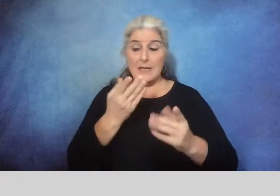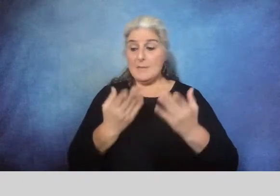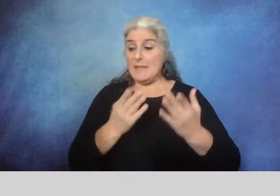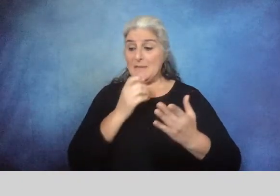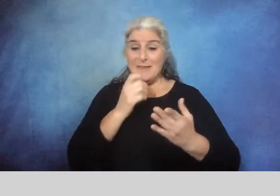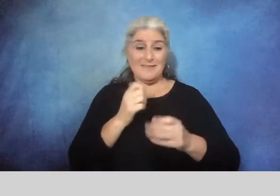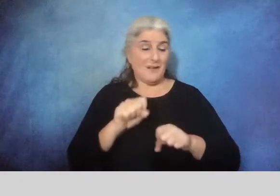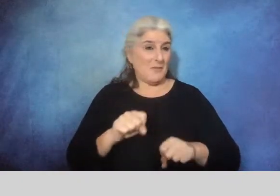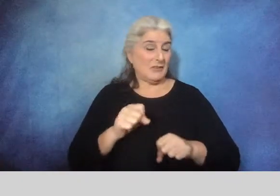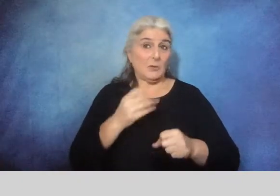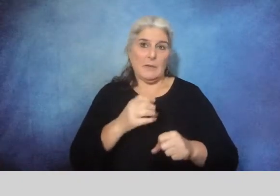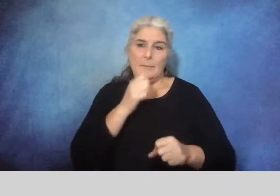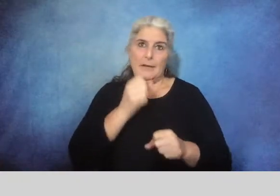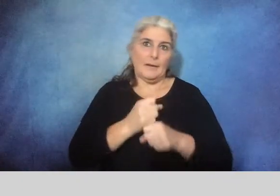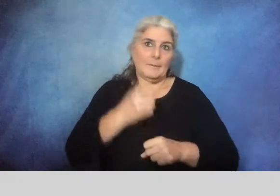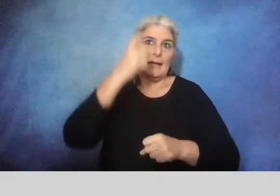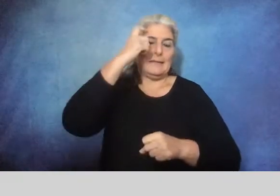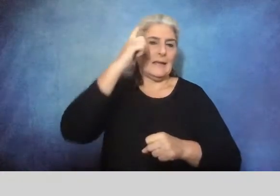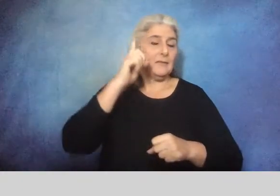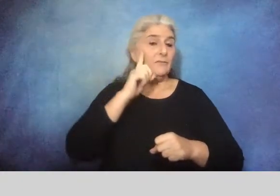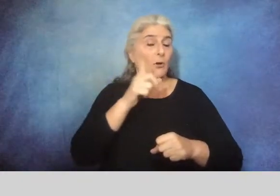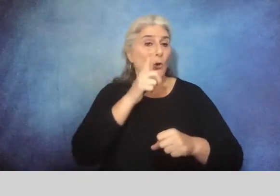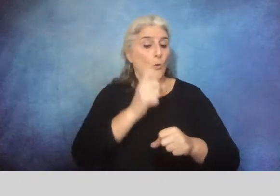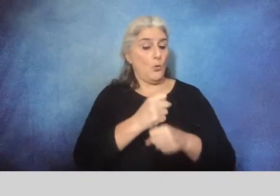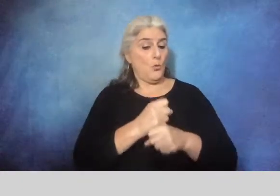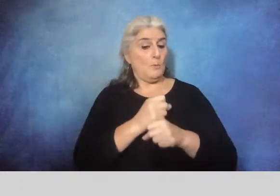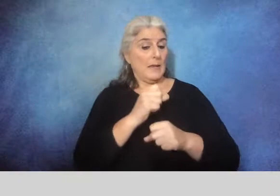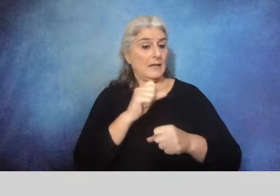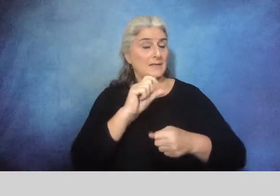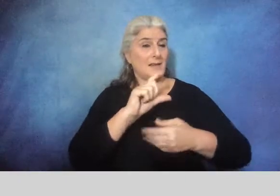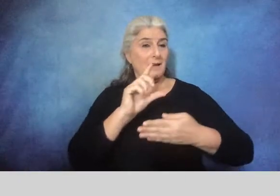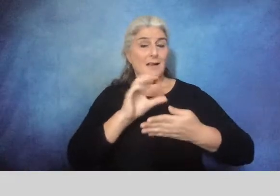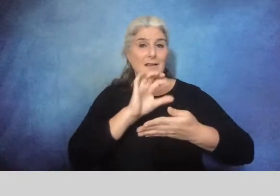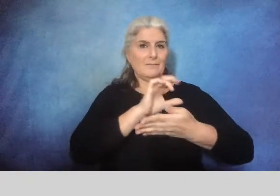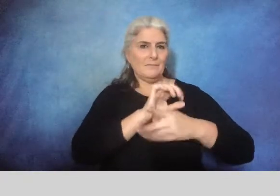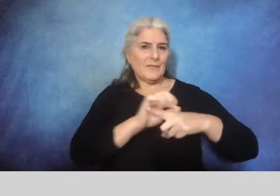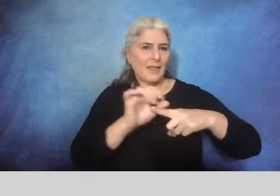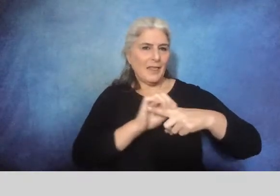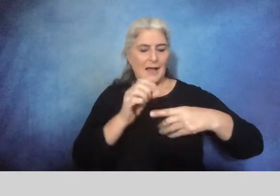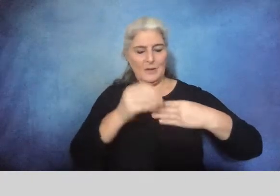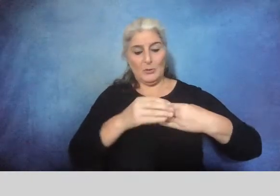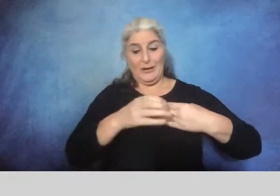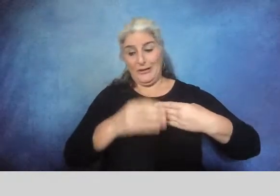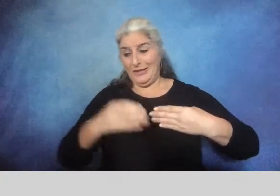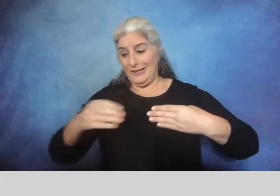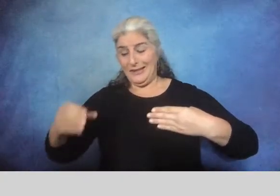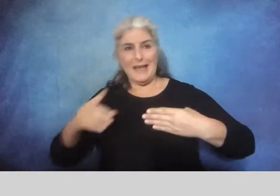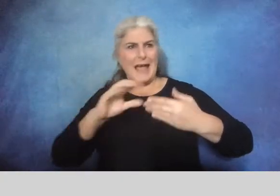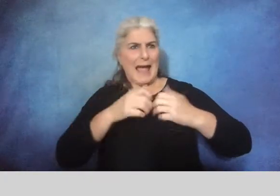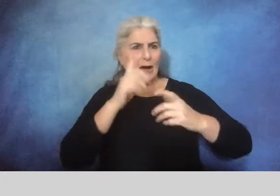for the library maintainer to know all formats and have time to implement all of them.